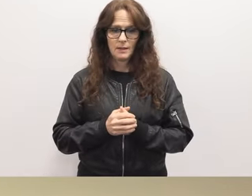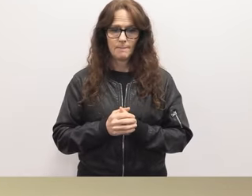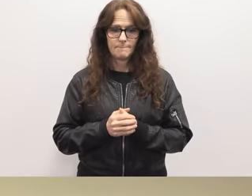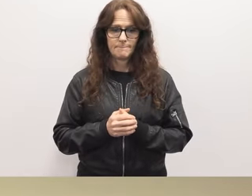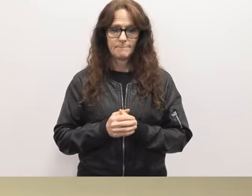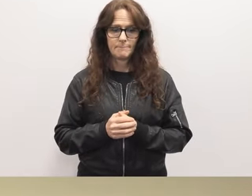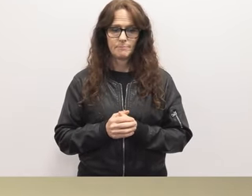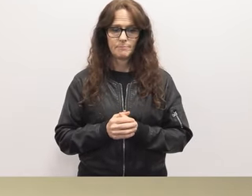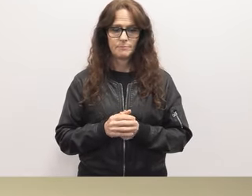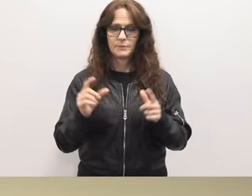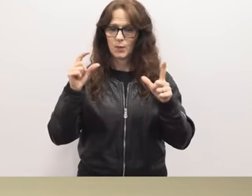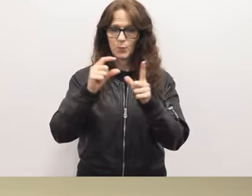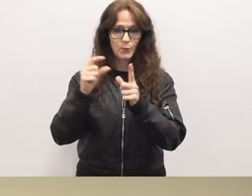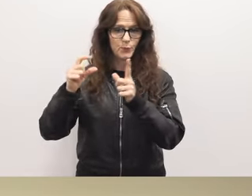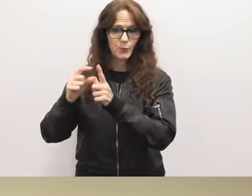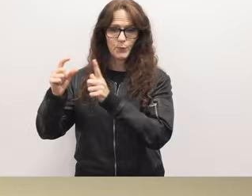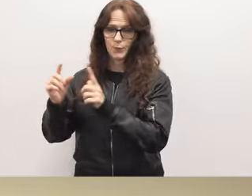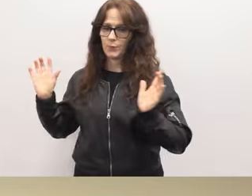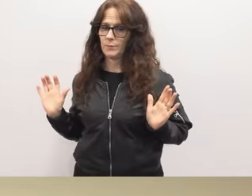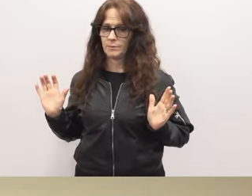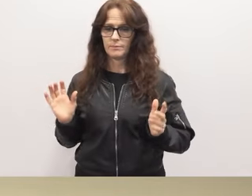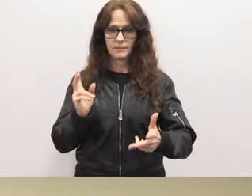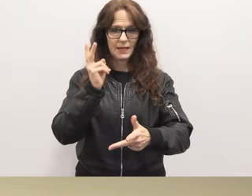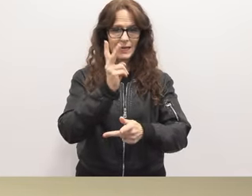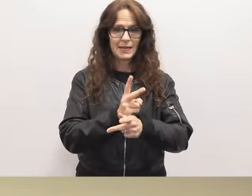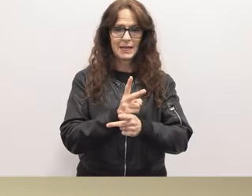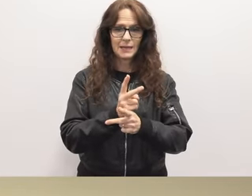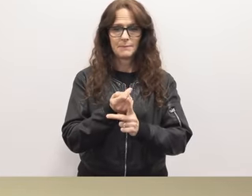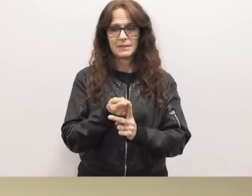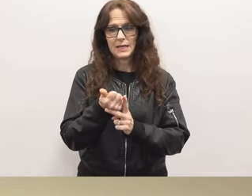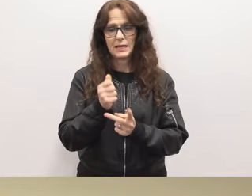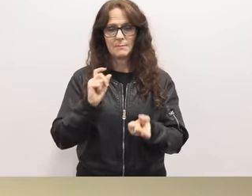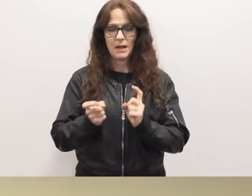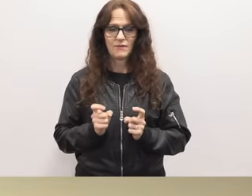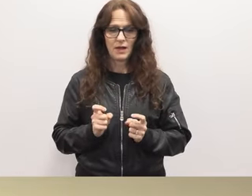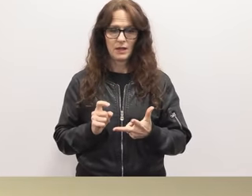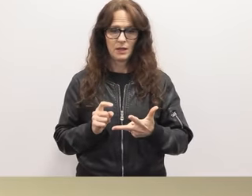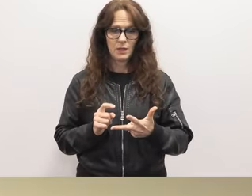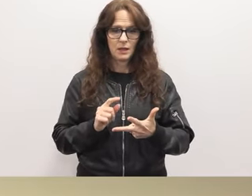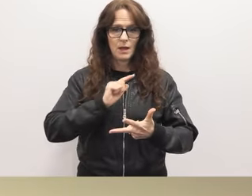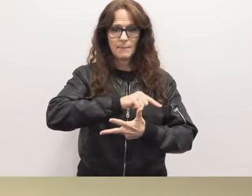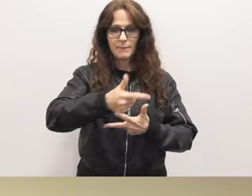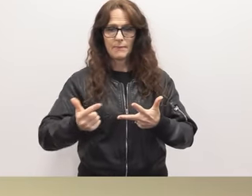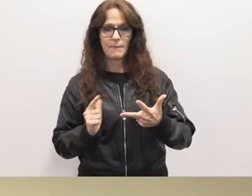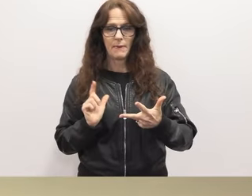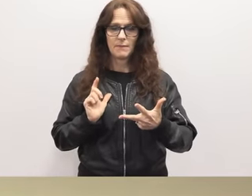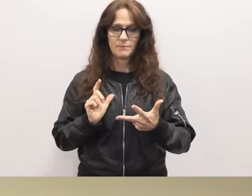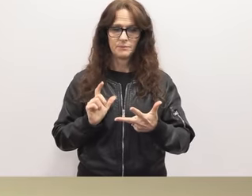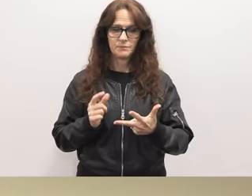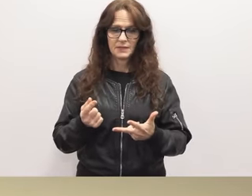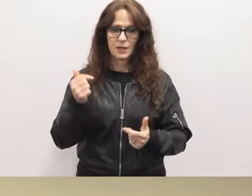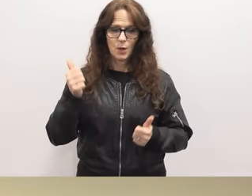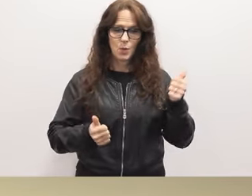gimme a, keep, delete, modify for goal one, then two, three, we'll do it in super rapid succession that'll tell us what things we're actually